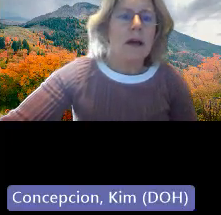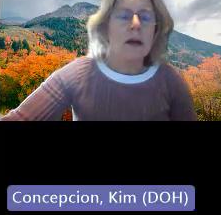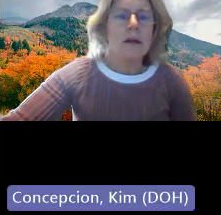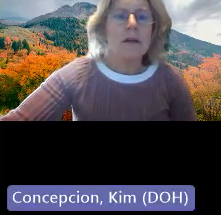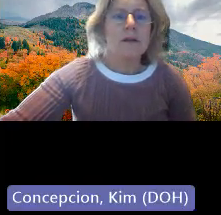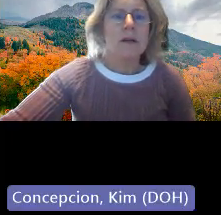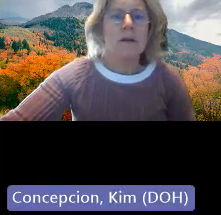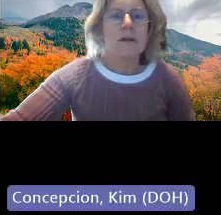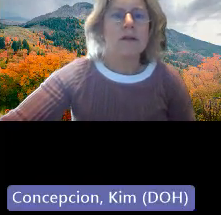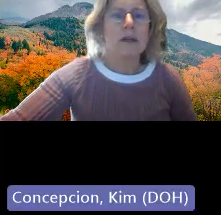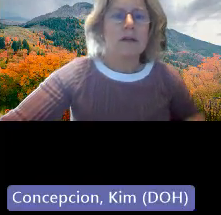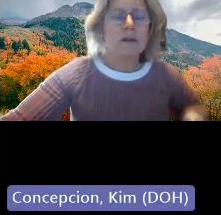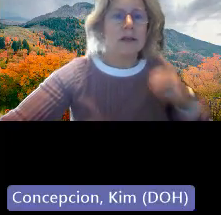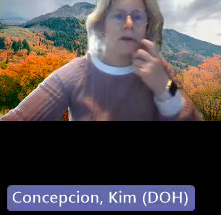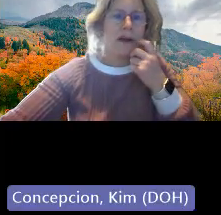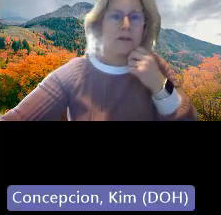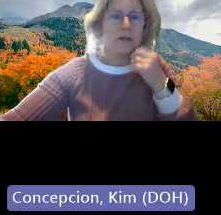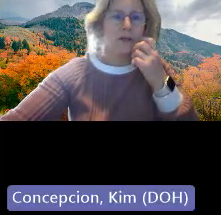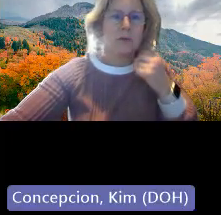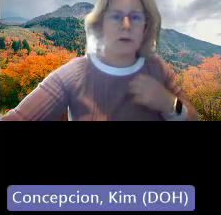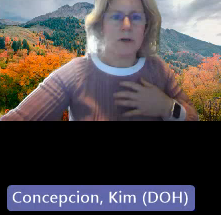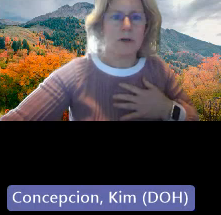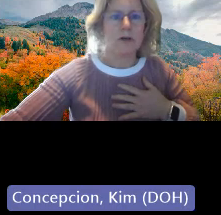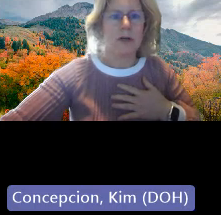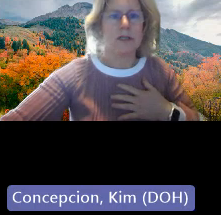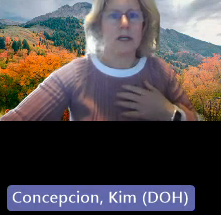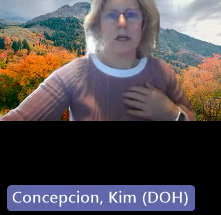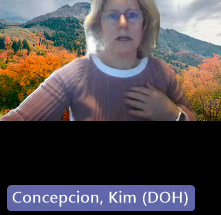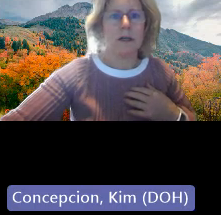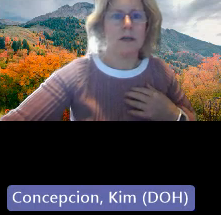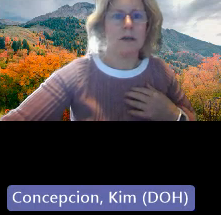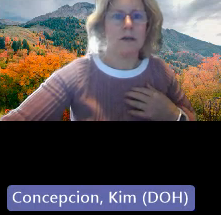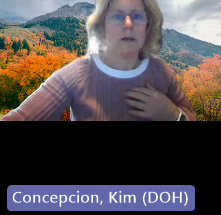And let's see. It looks like we have an Interpreter trying to get in.